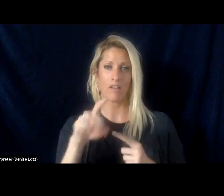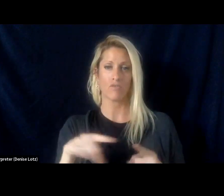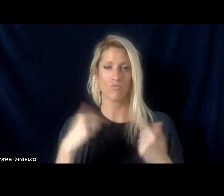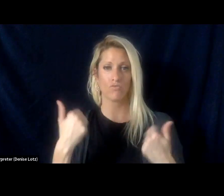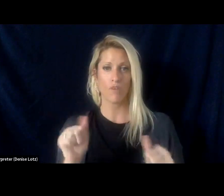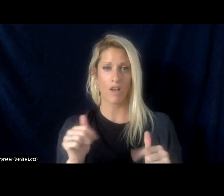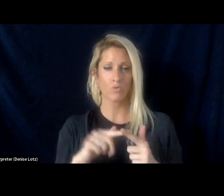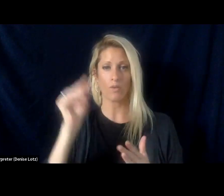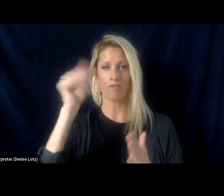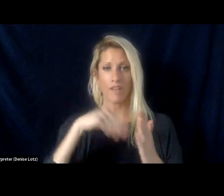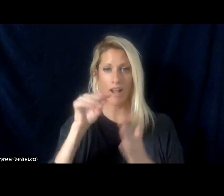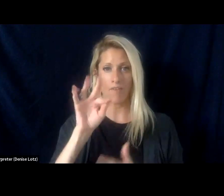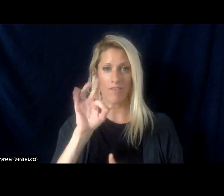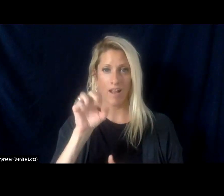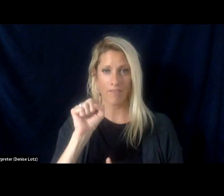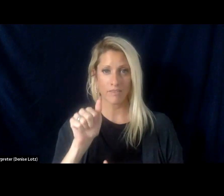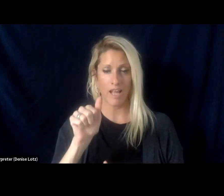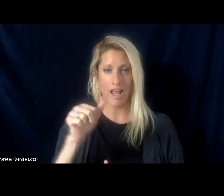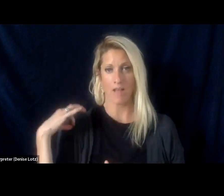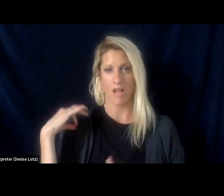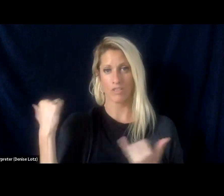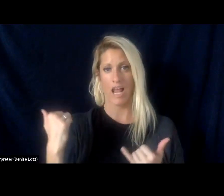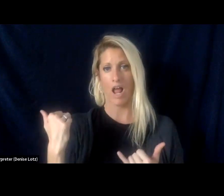fill out a FAFSA application for a student which is now required for all seniors. It's